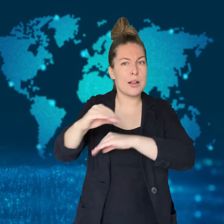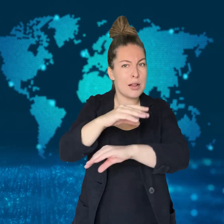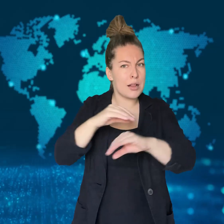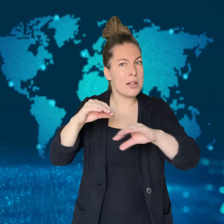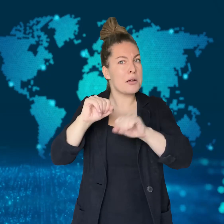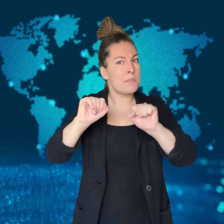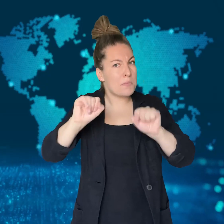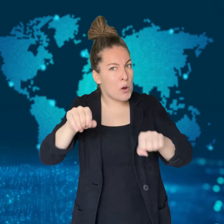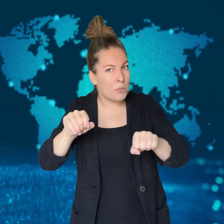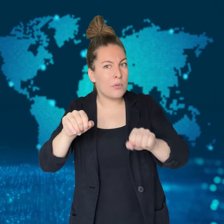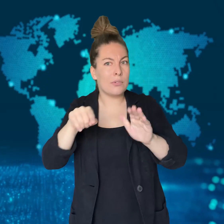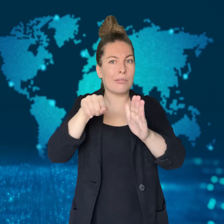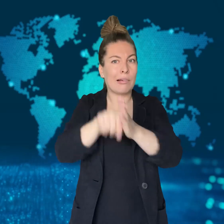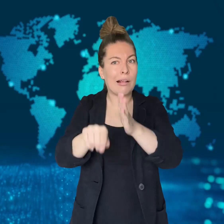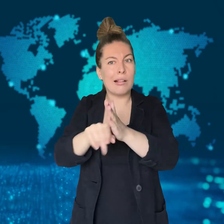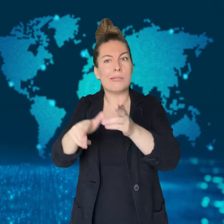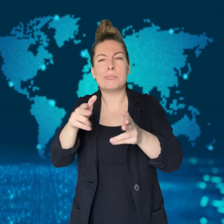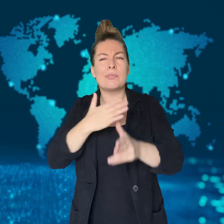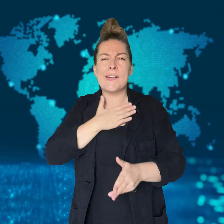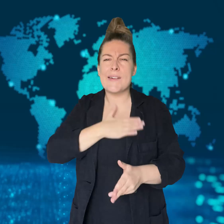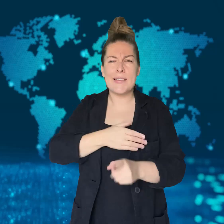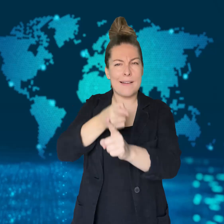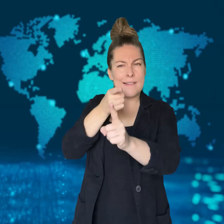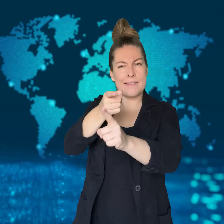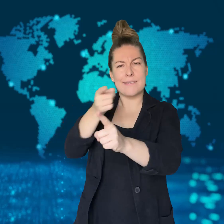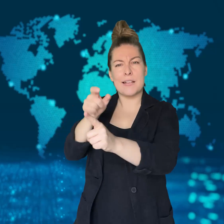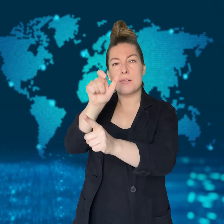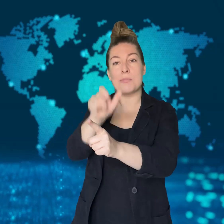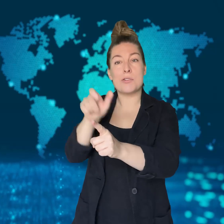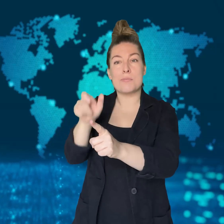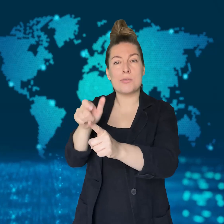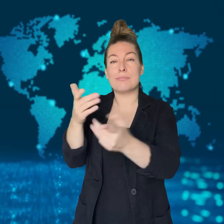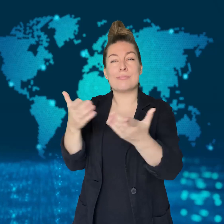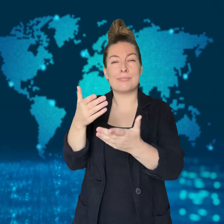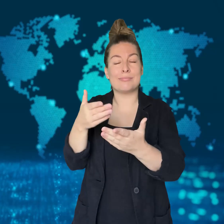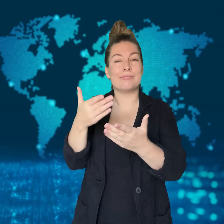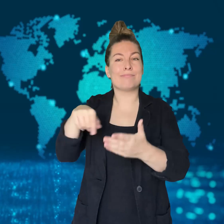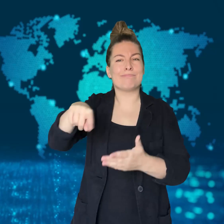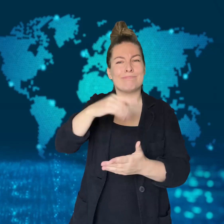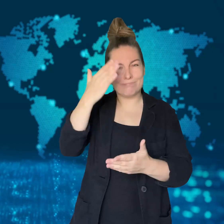There were rumors in